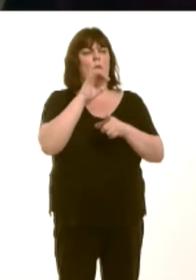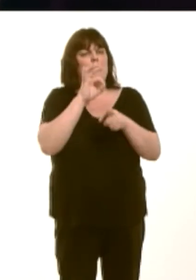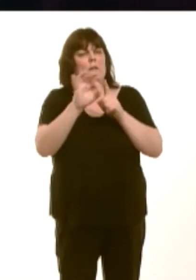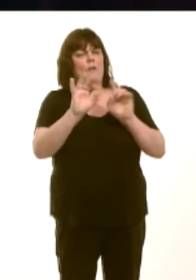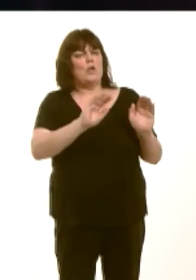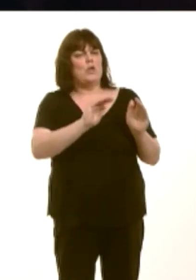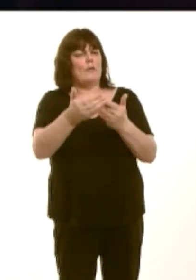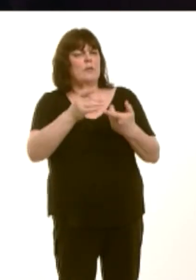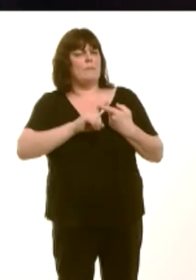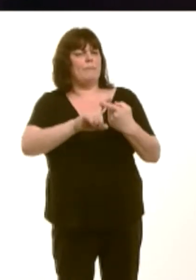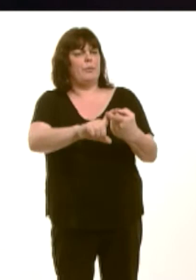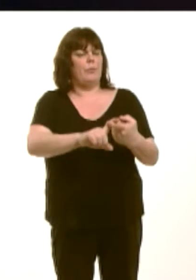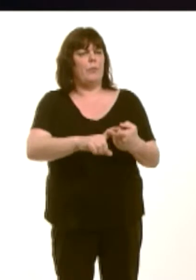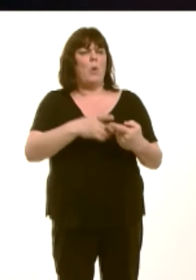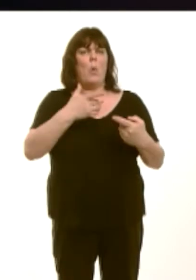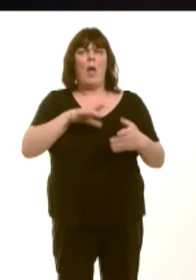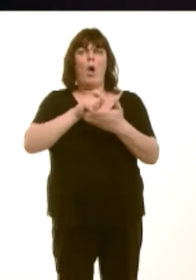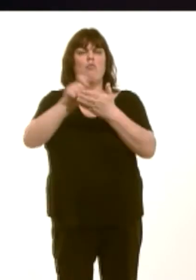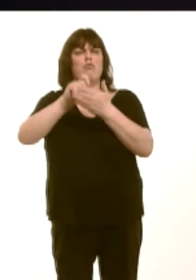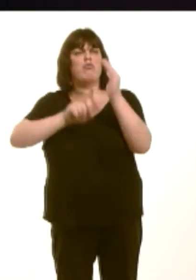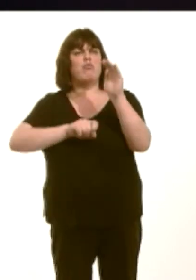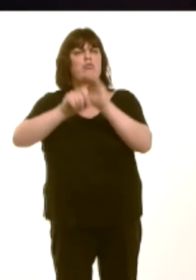who found your response to be quite bizarre, himself having written to the Minister for